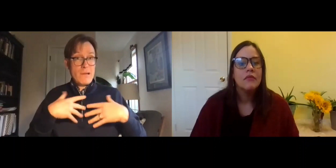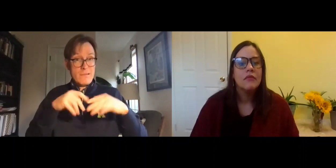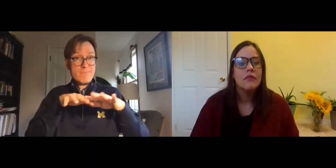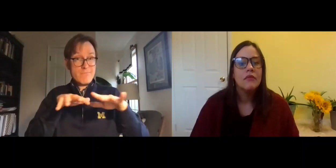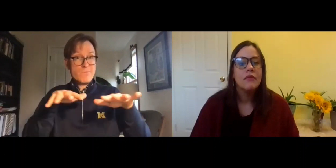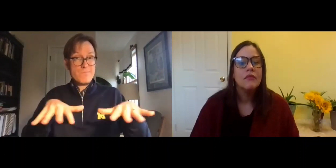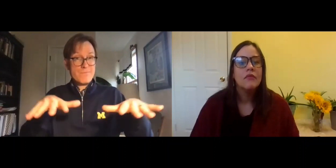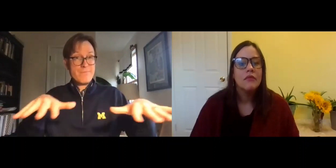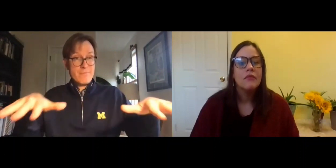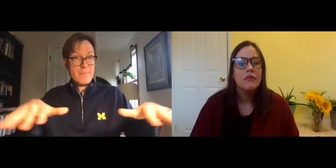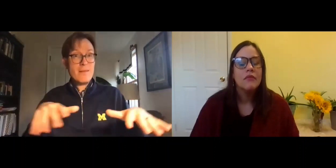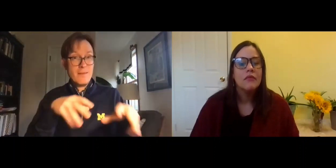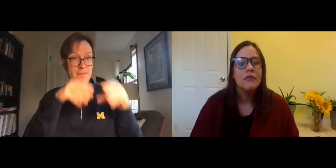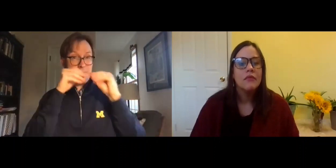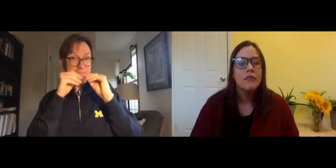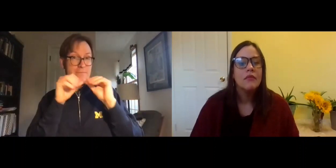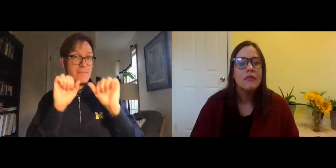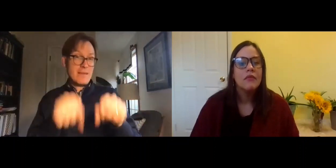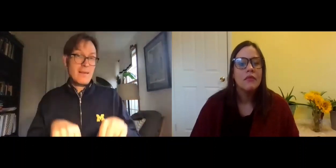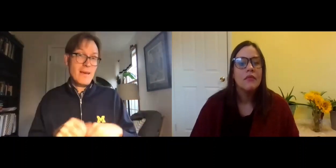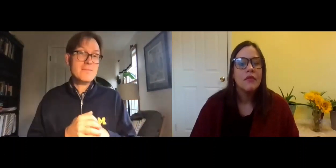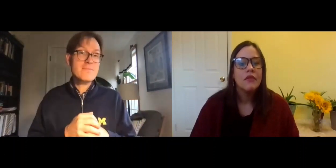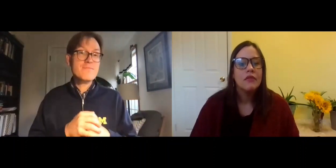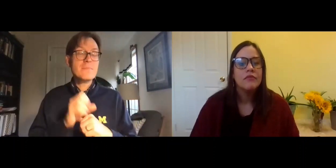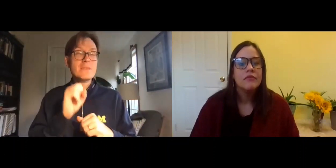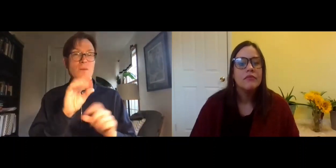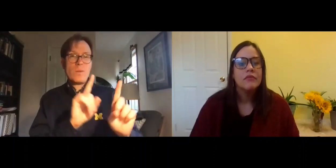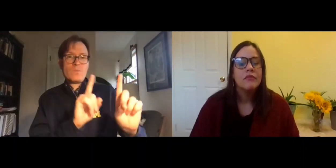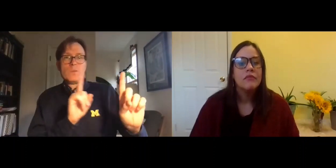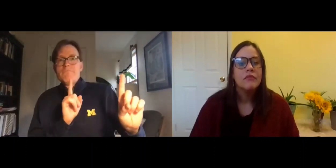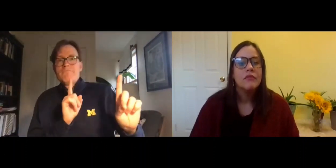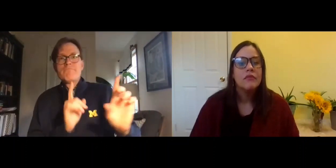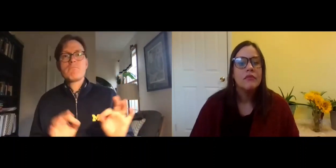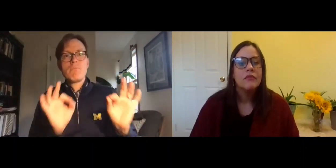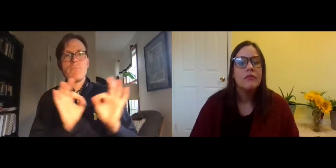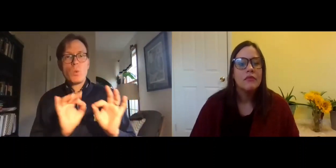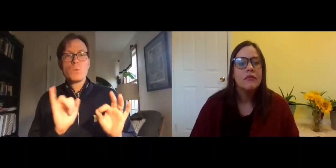really anytime you're just simply breathing, you're spreading that virus as well.